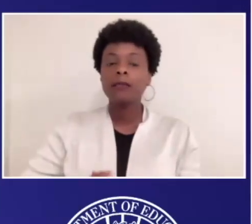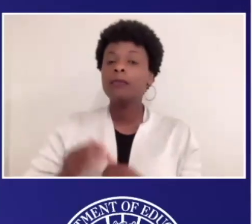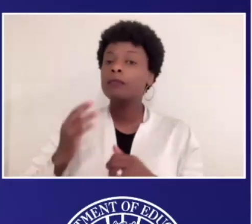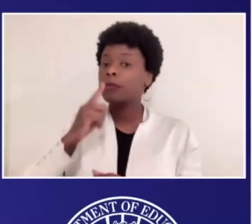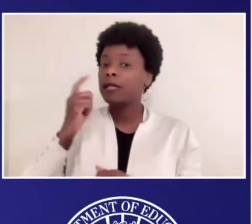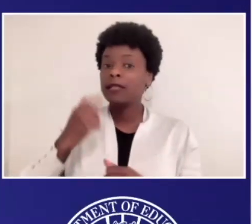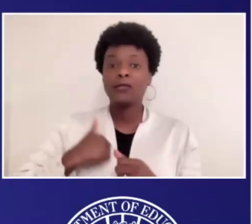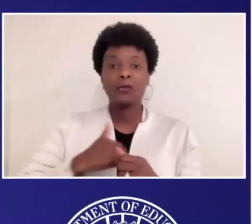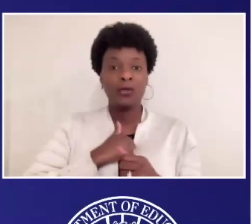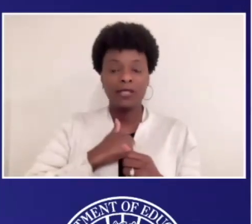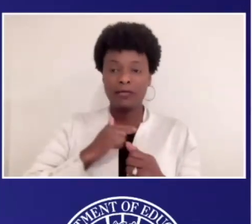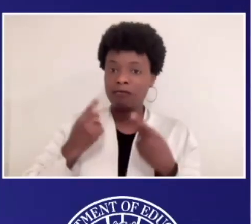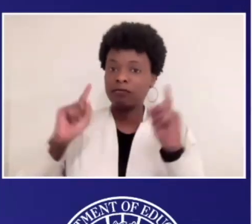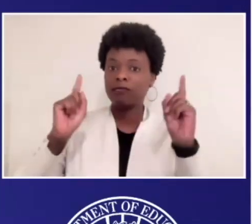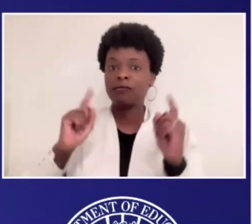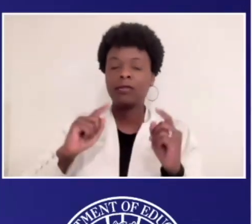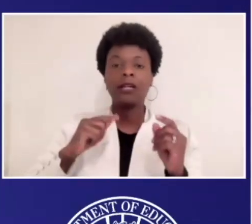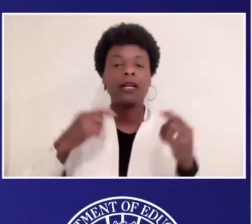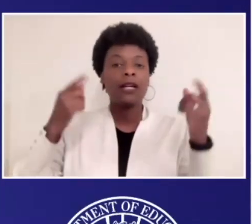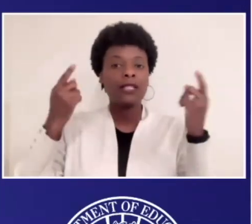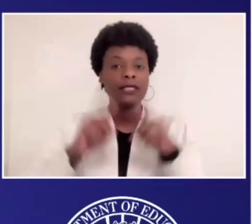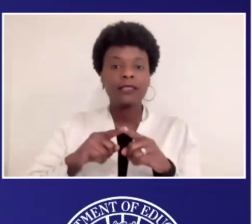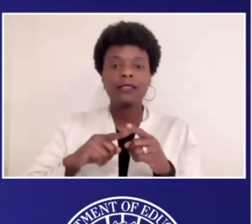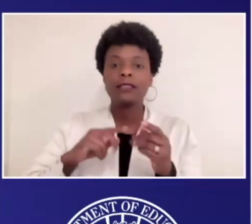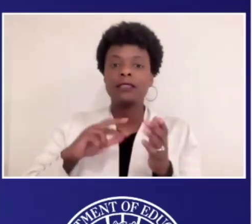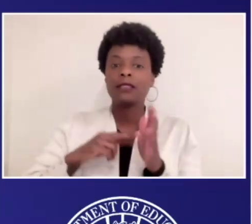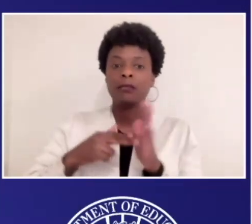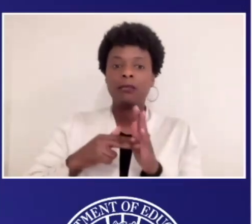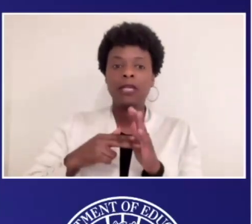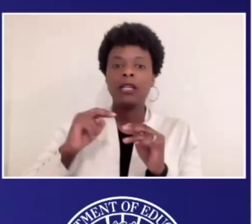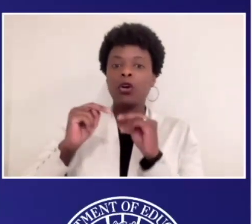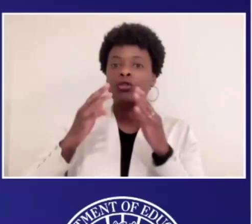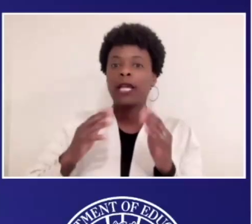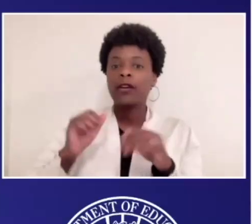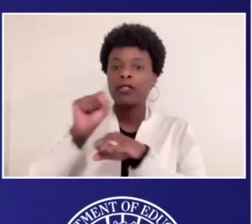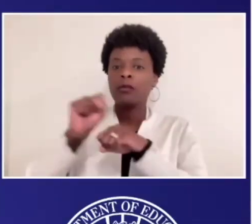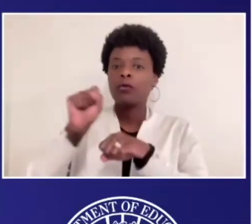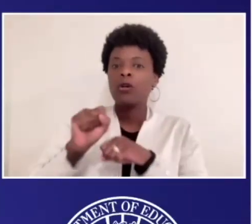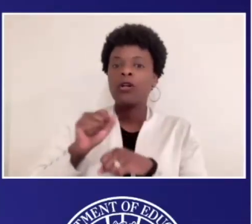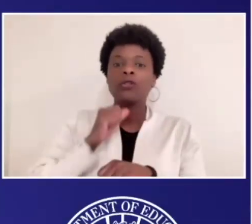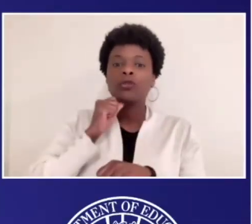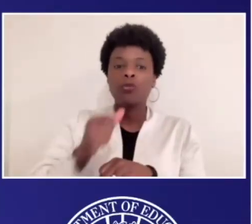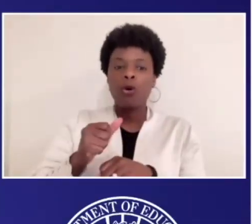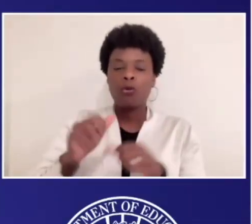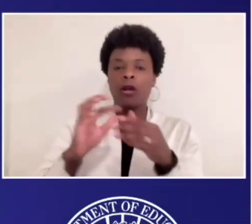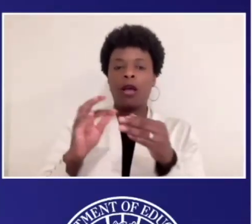consensus, negotiators and their employers will refrain from commenting negatively on the NPRM, as they agreed to do so.